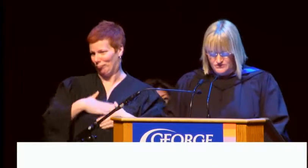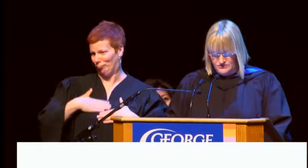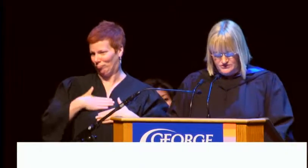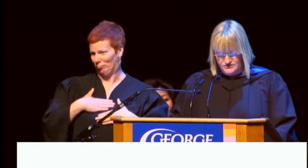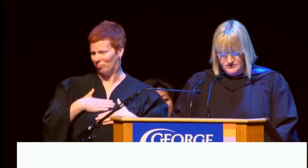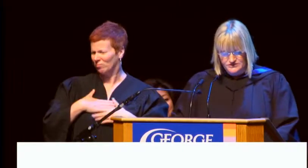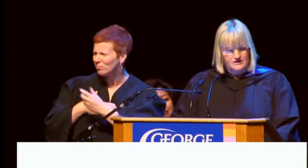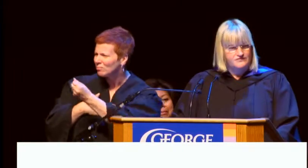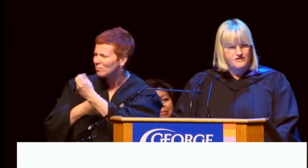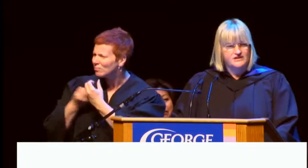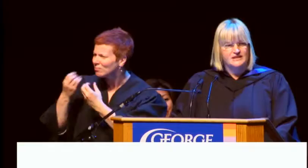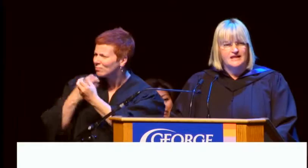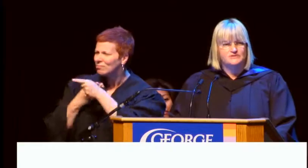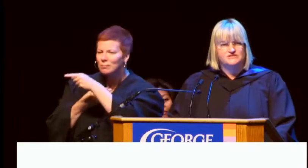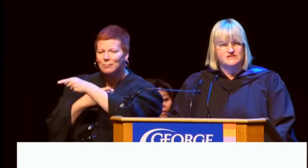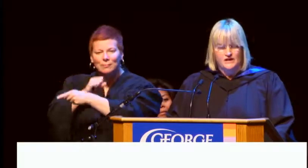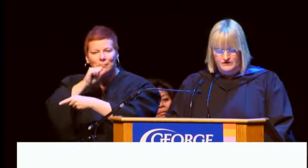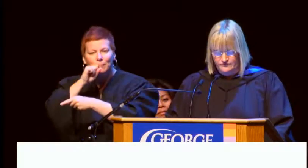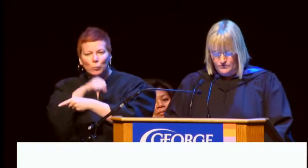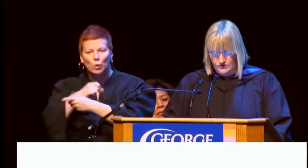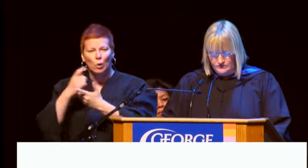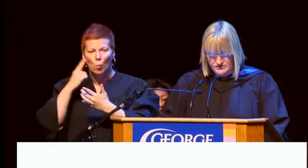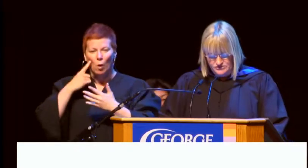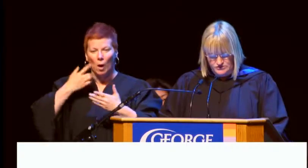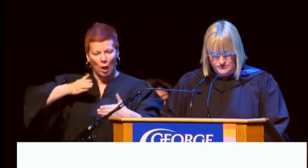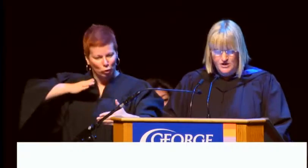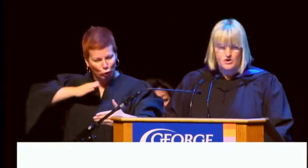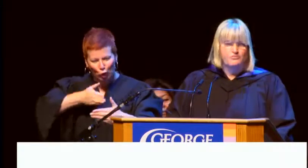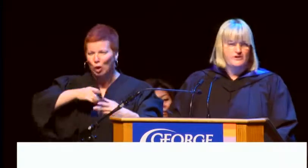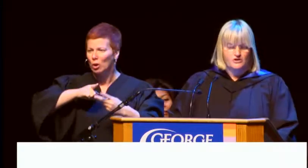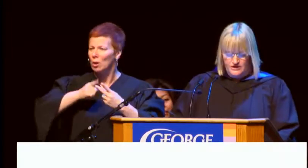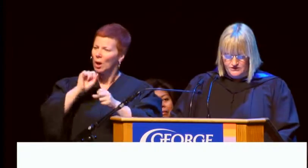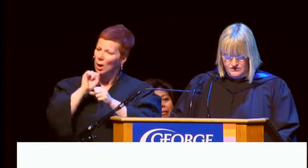IT'S VERY INTERESTING. IT WAS THESE BEHIND-THE-SCENE IMAGES THAT SHE LOVED.